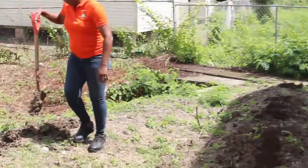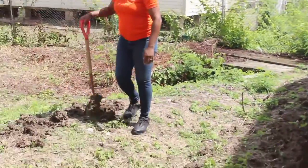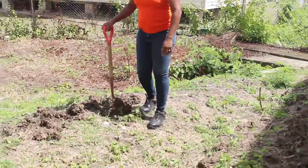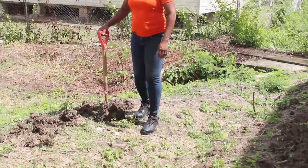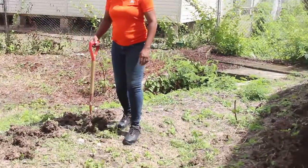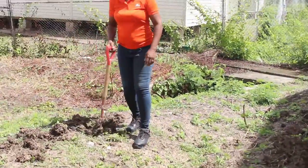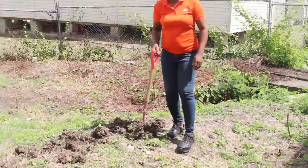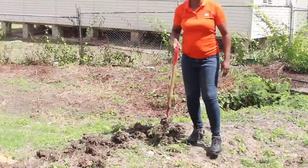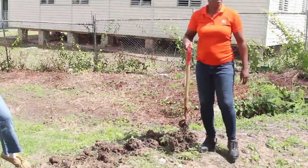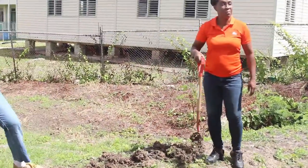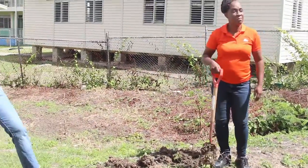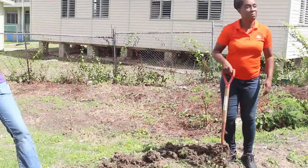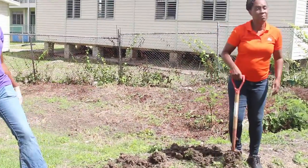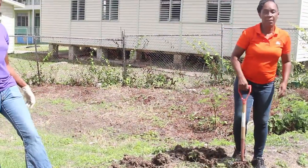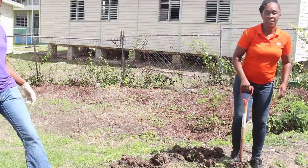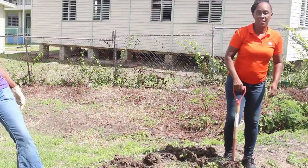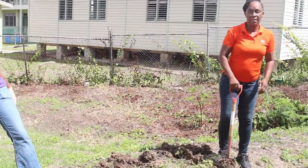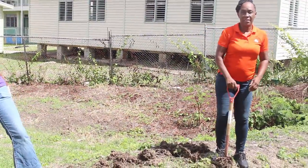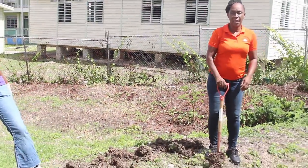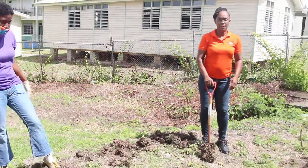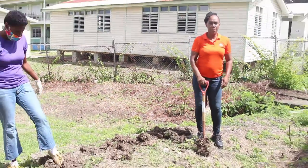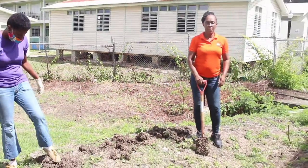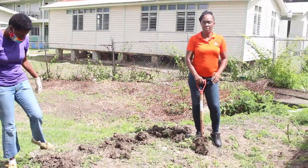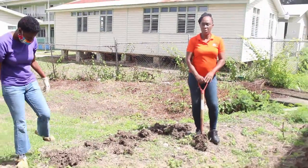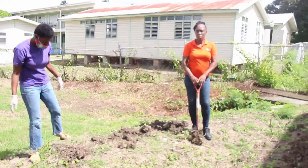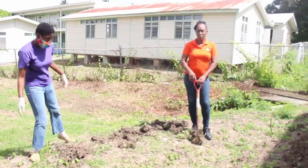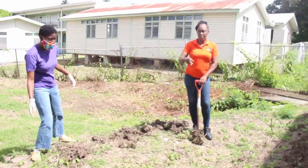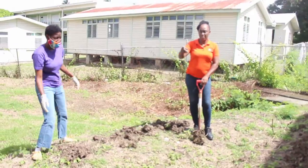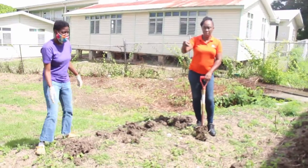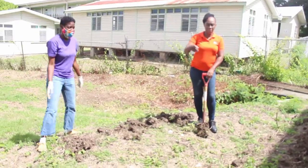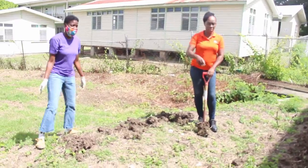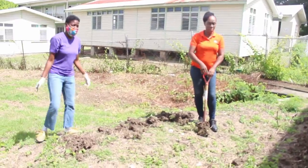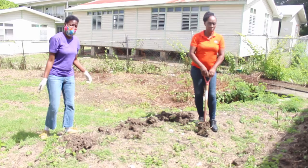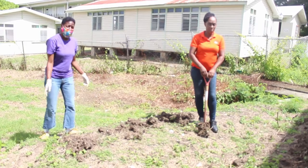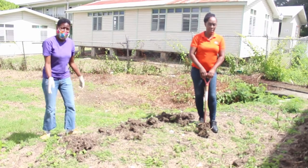so what are they doing they're preparing they're going to putting some of it down